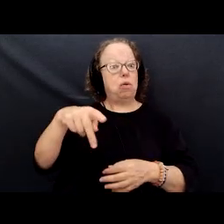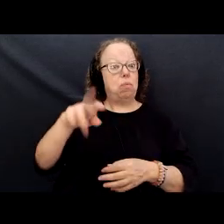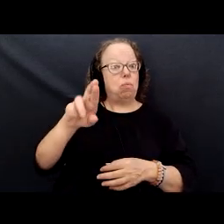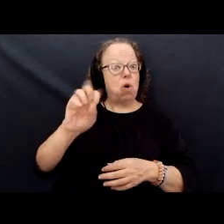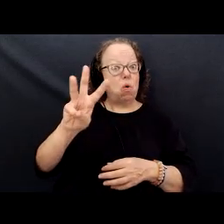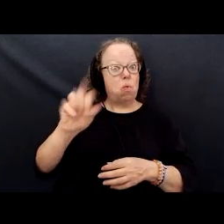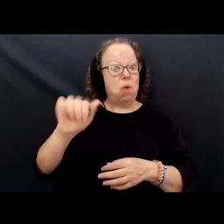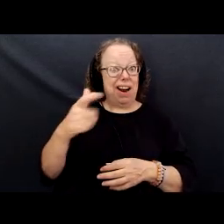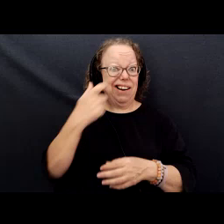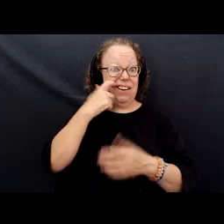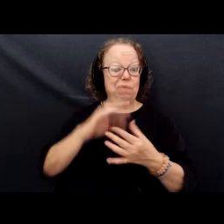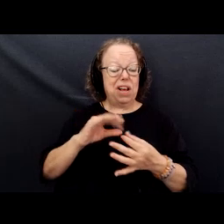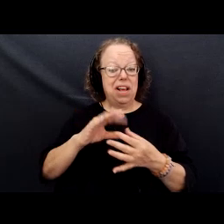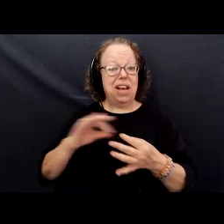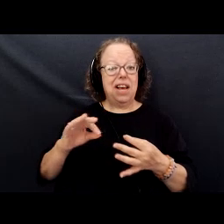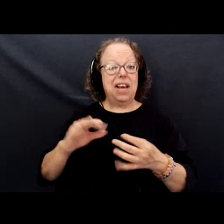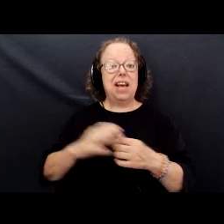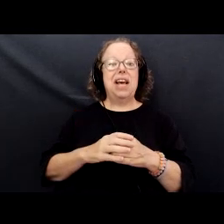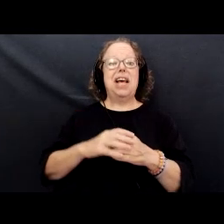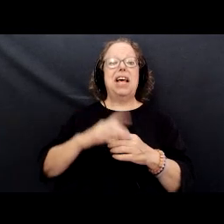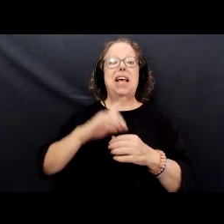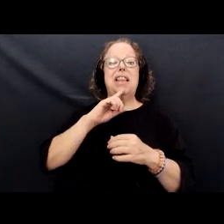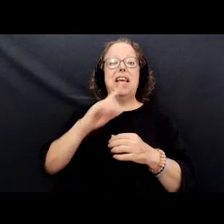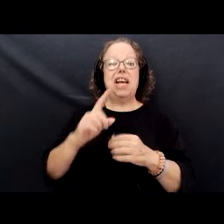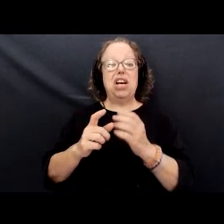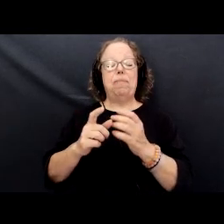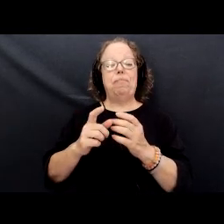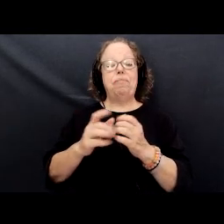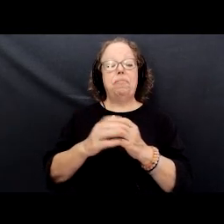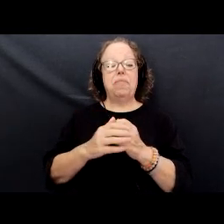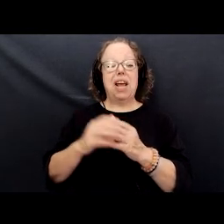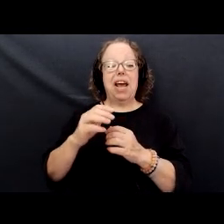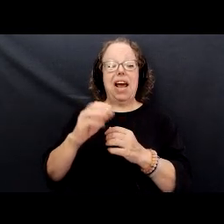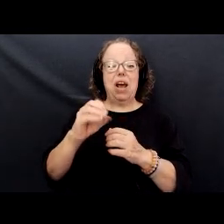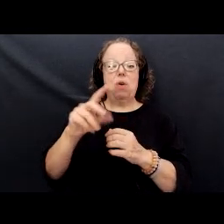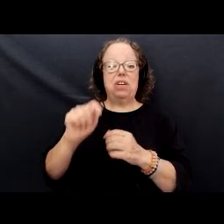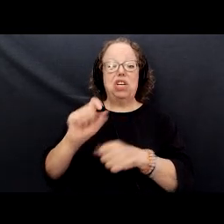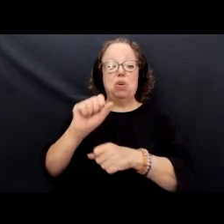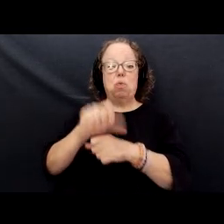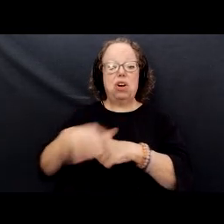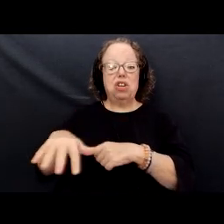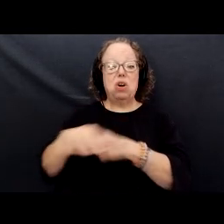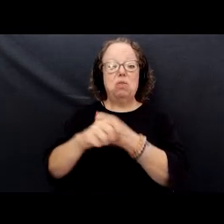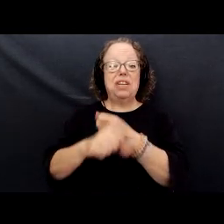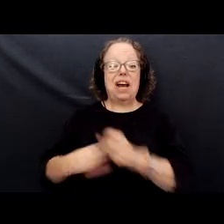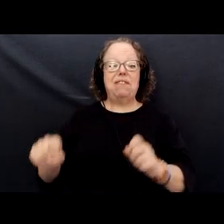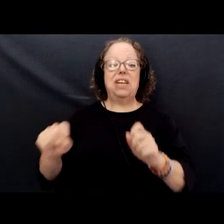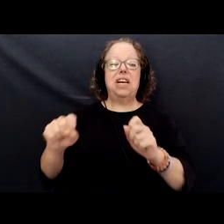the manual on uniform traffic control devices, AOT's own work zone safety and mobility policy,